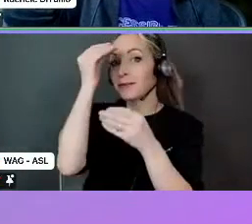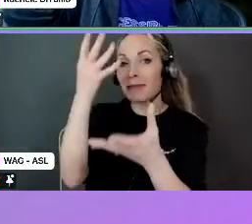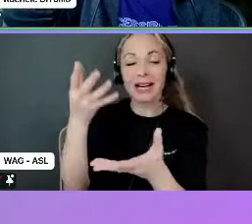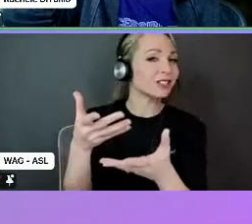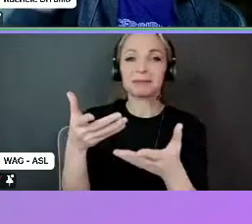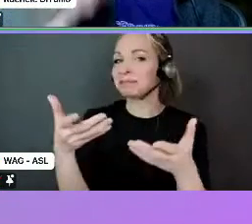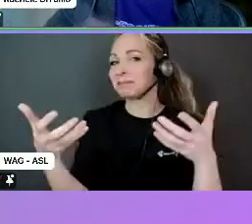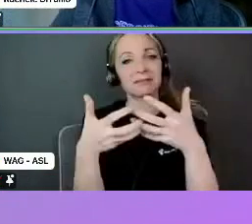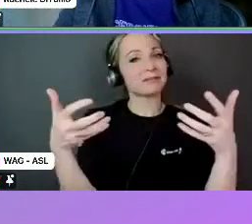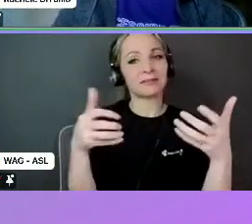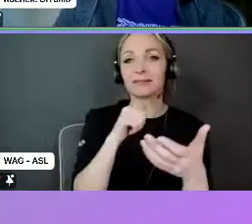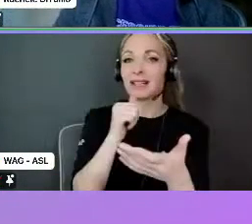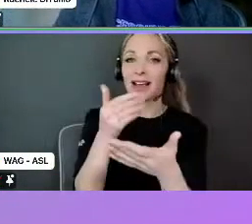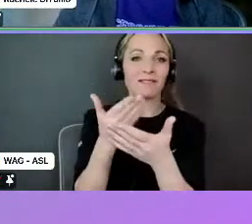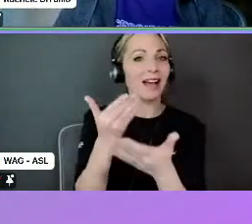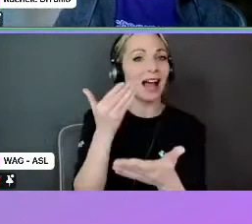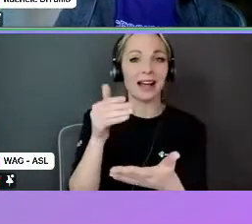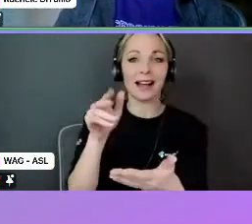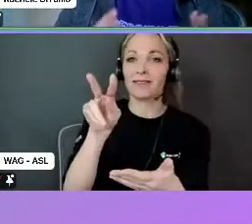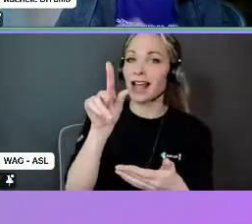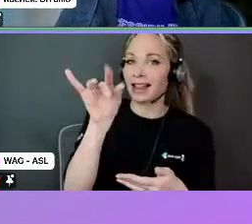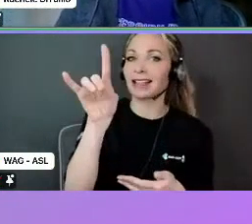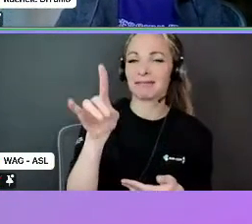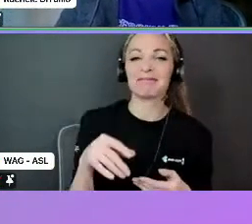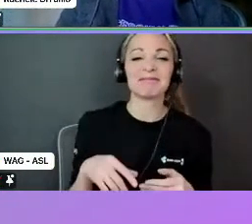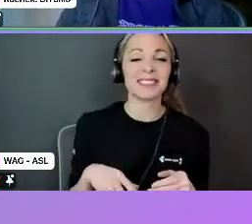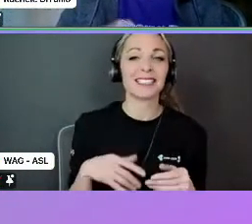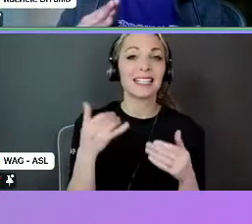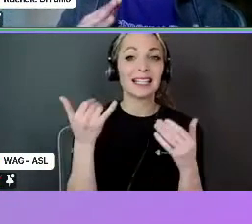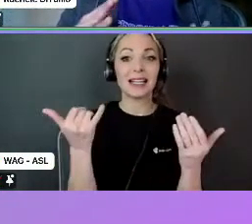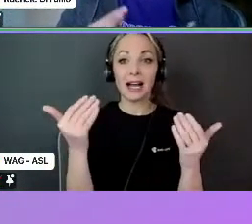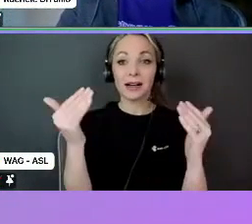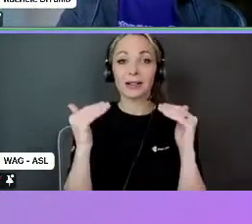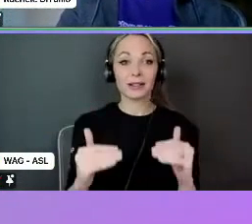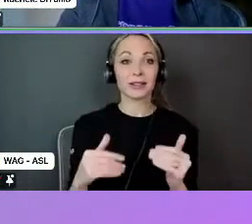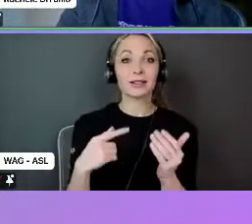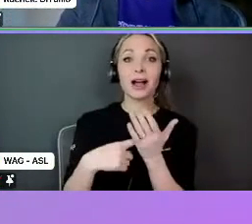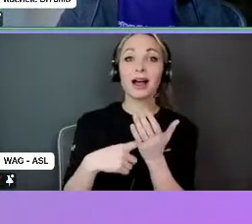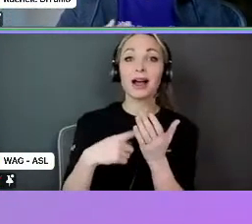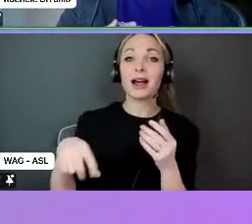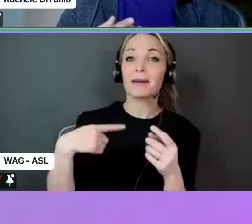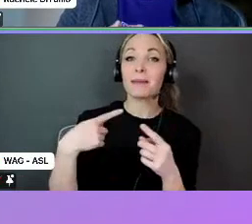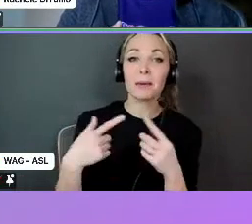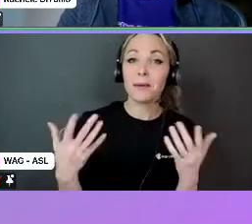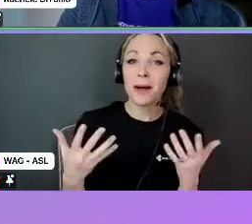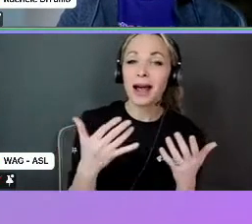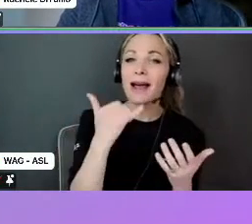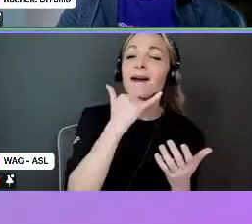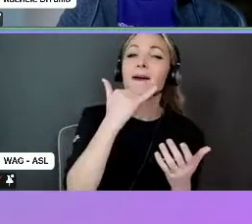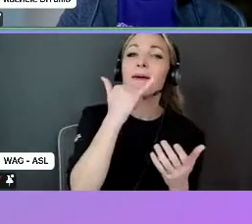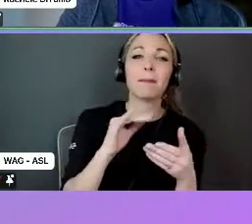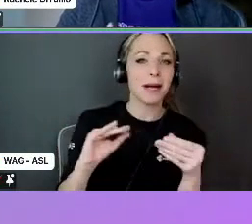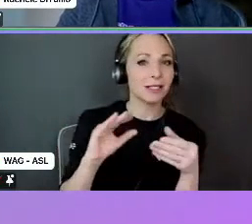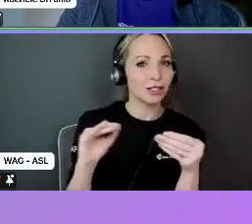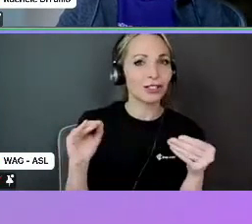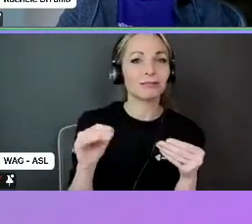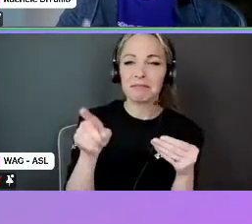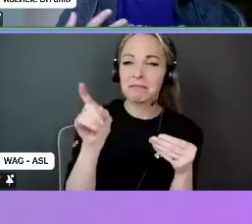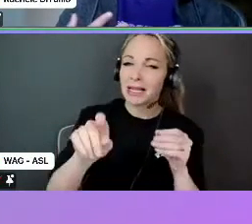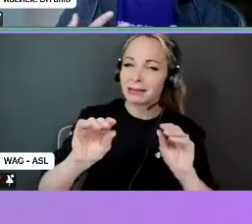the information is in the wrong format or is invalid. So error messages themselves. Let's talk a little bit about